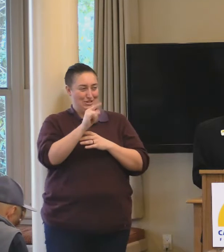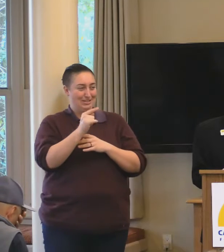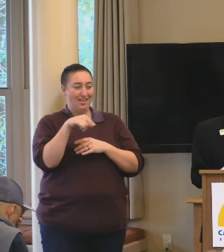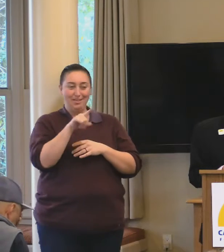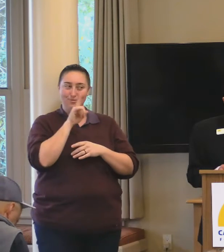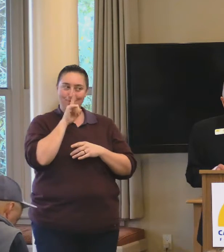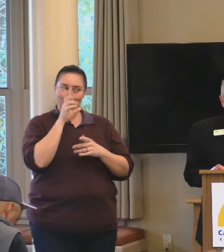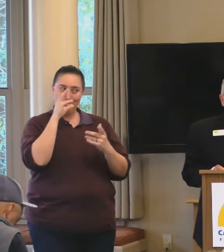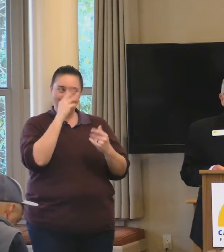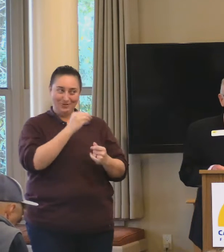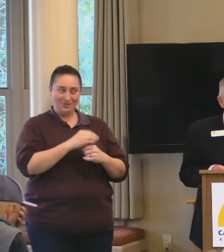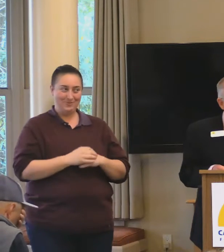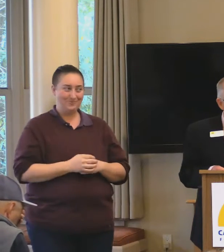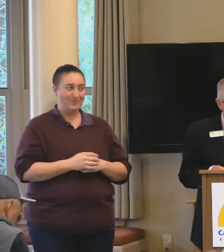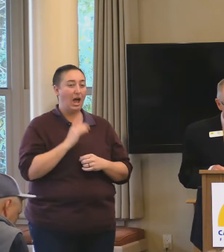on our latest widgets, and they are beautiful.